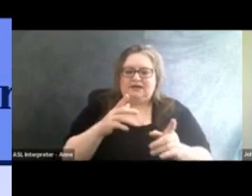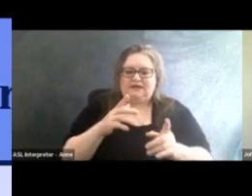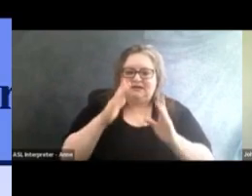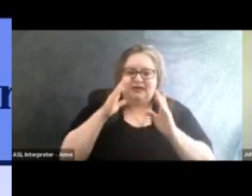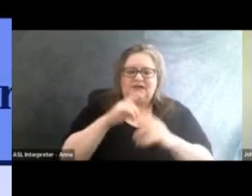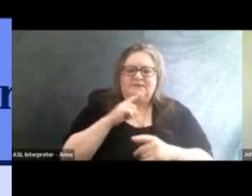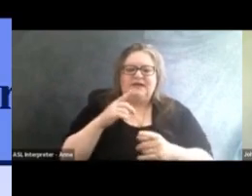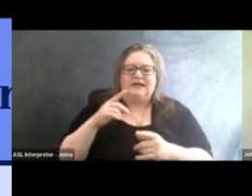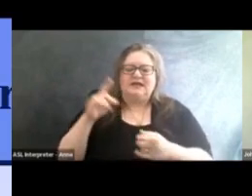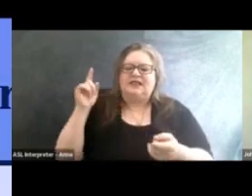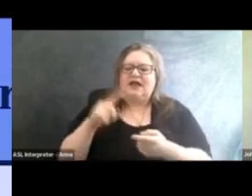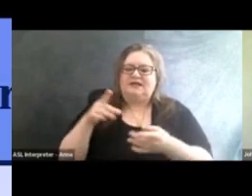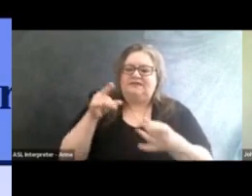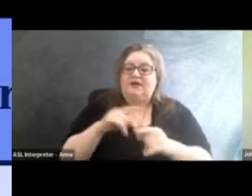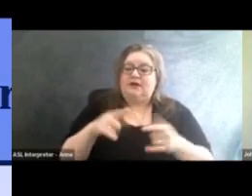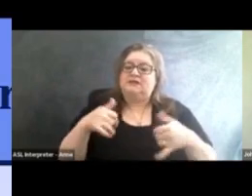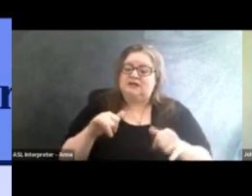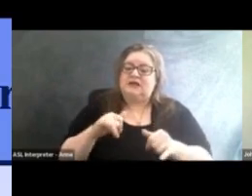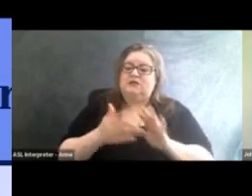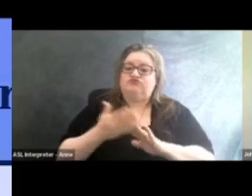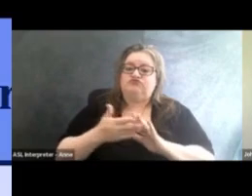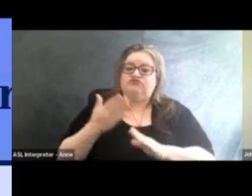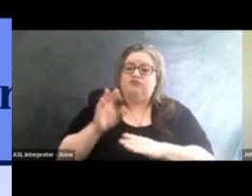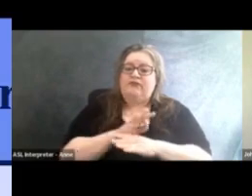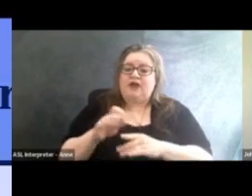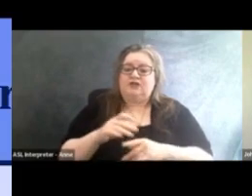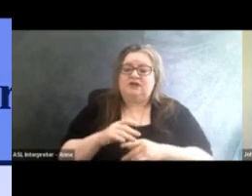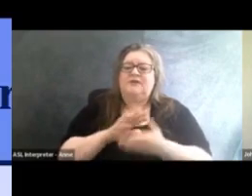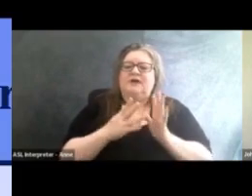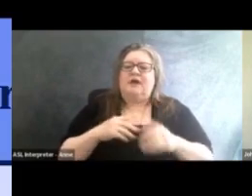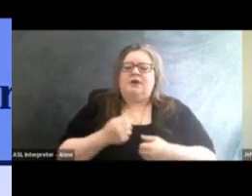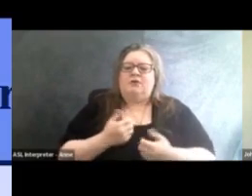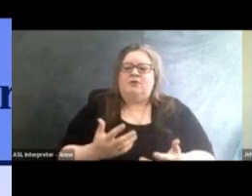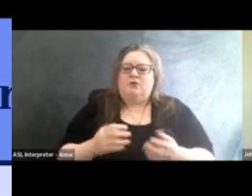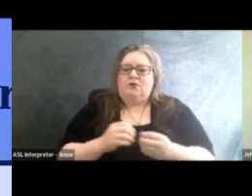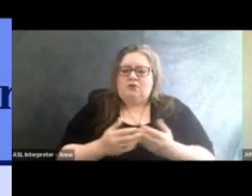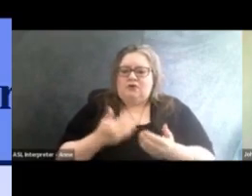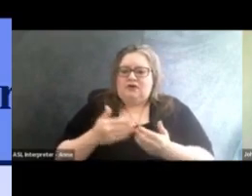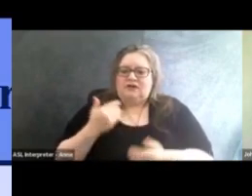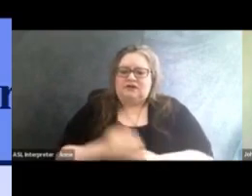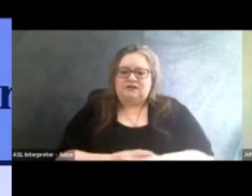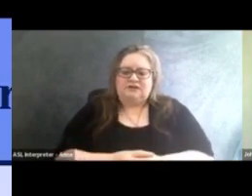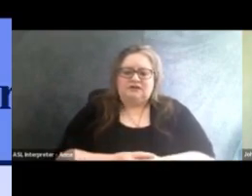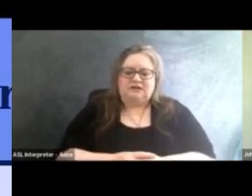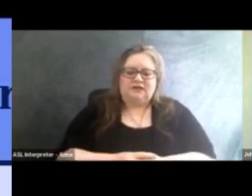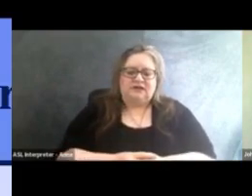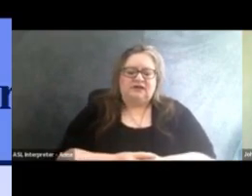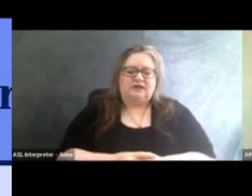less efficient but still functional, tiring more easily. Under Executive abilities, it